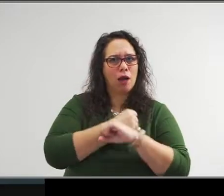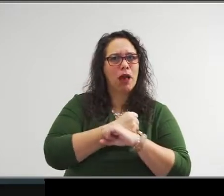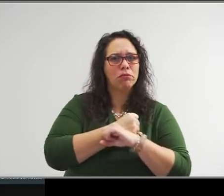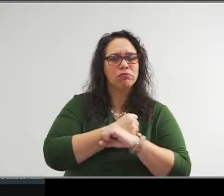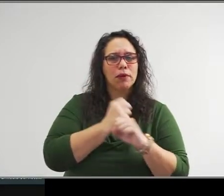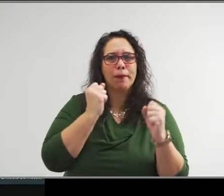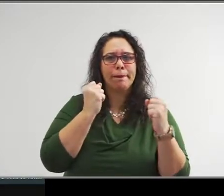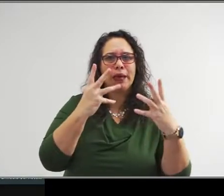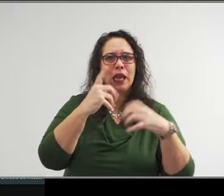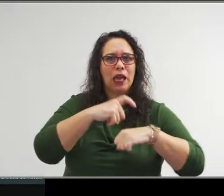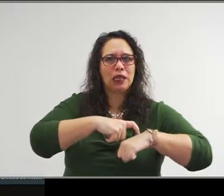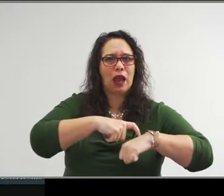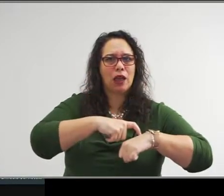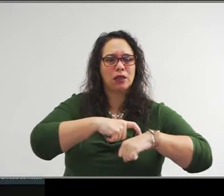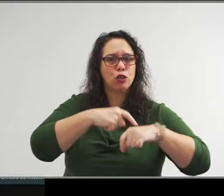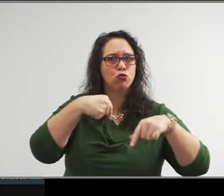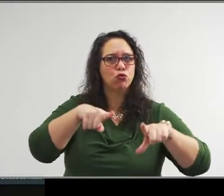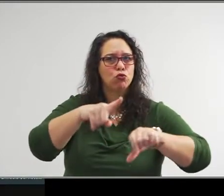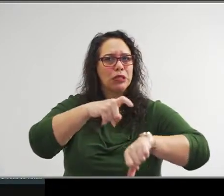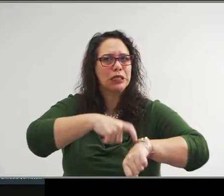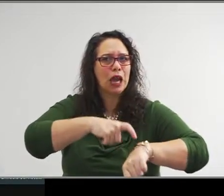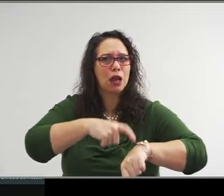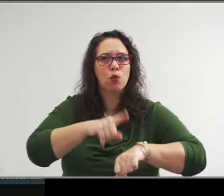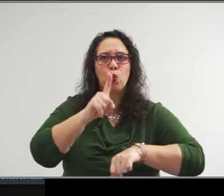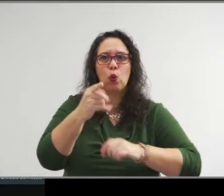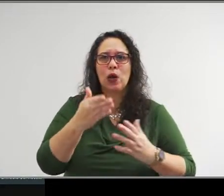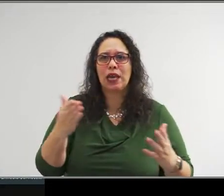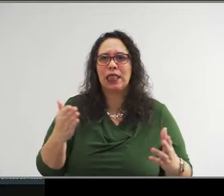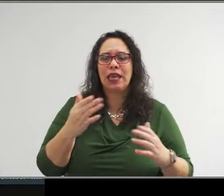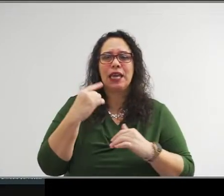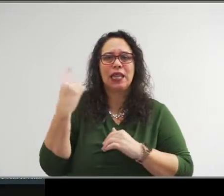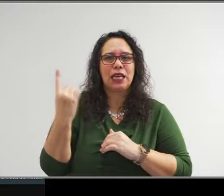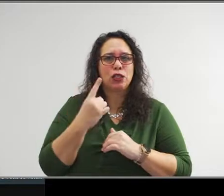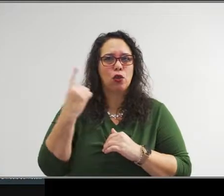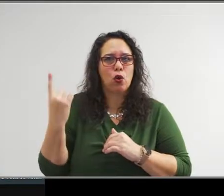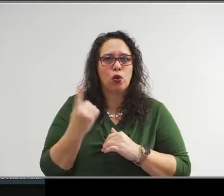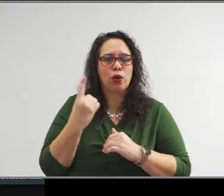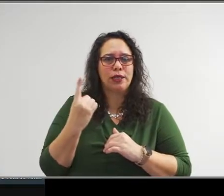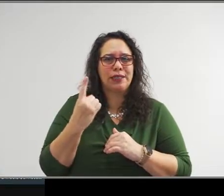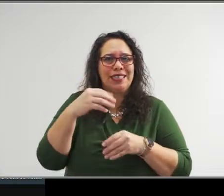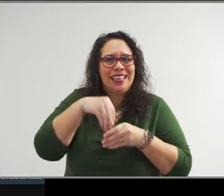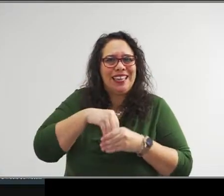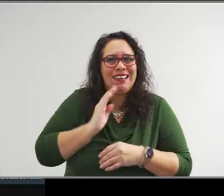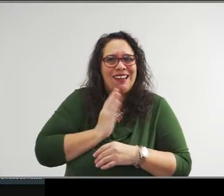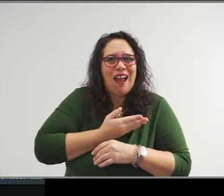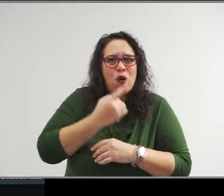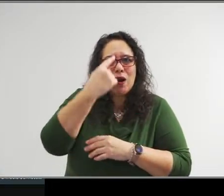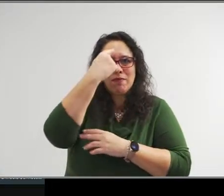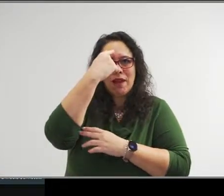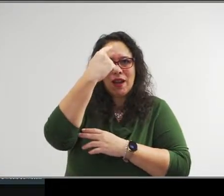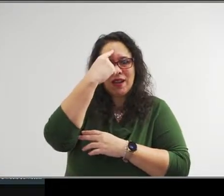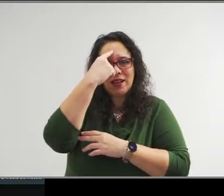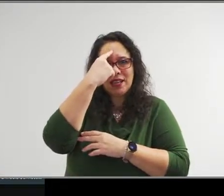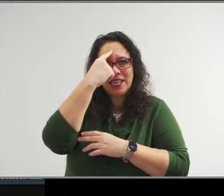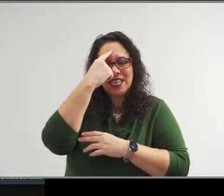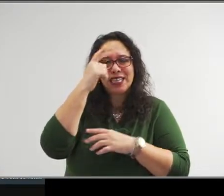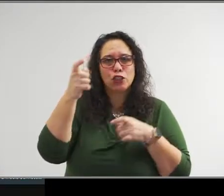In that timeframe, one thing that is always present in our mind, to treat each person the same,